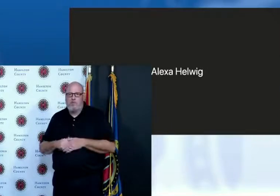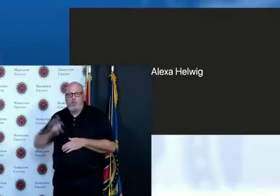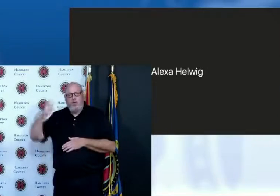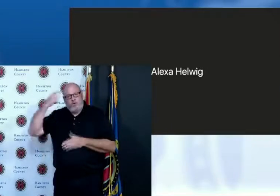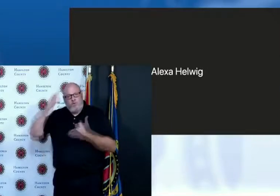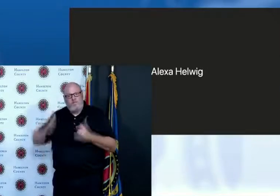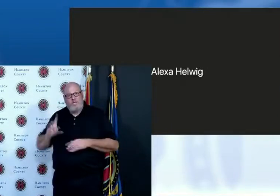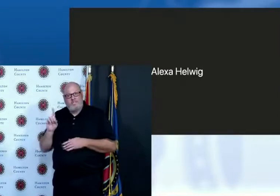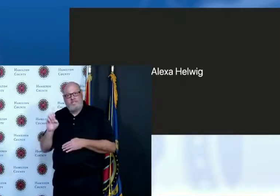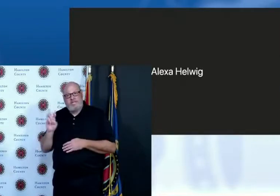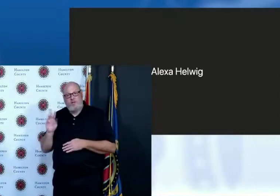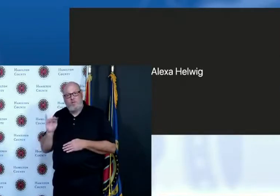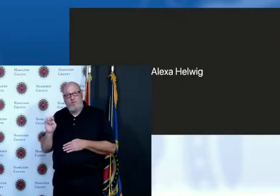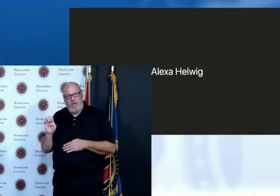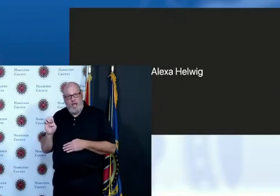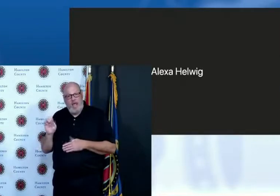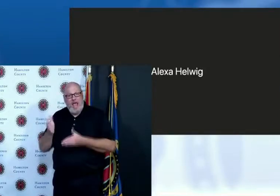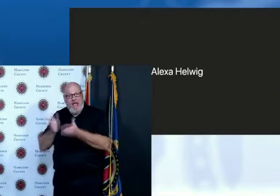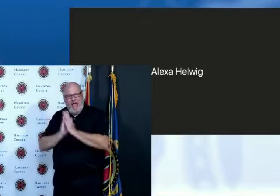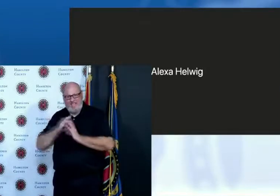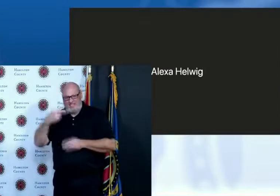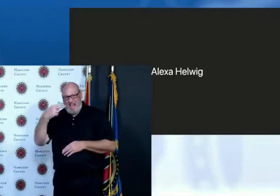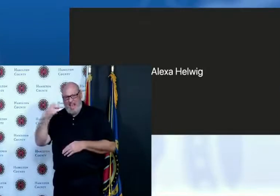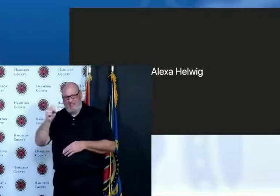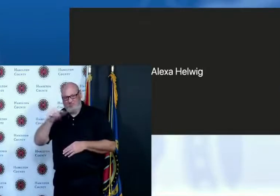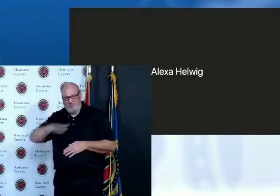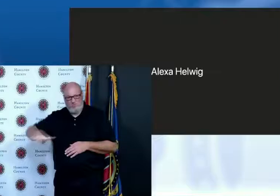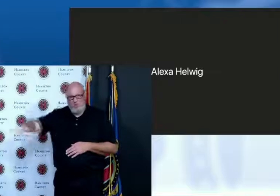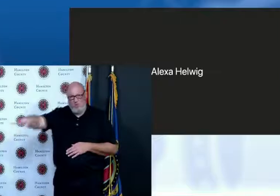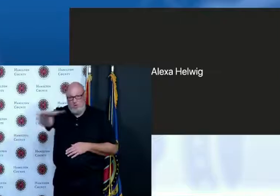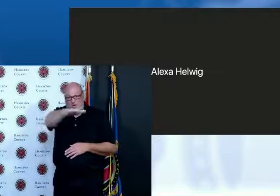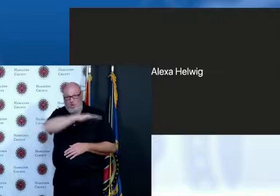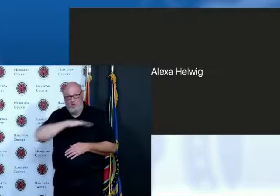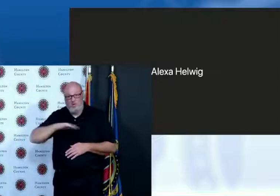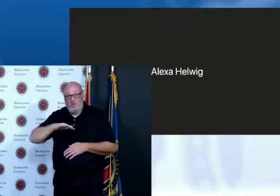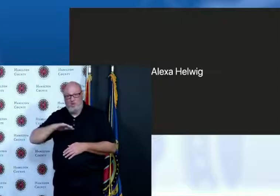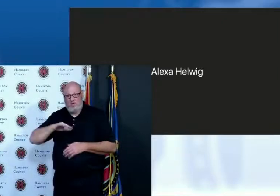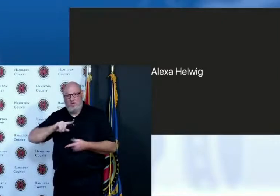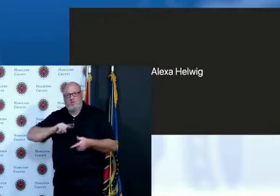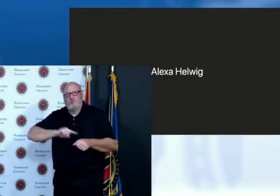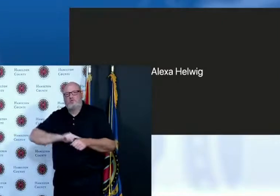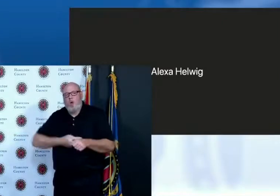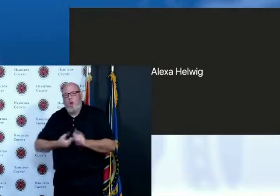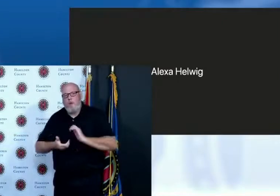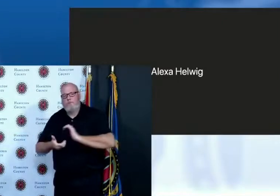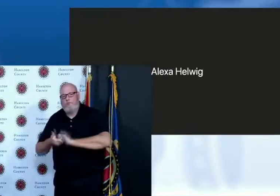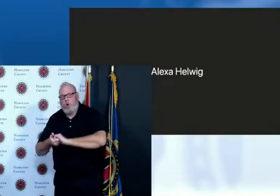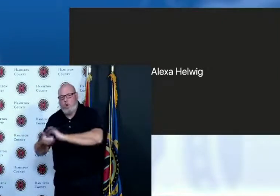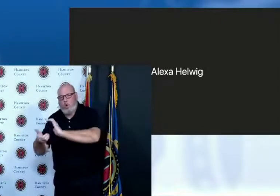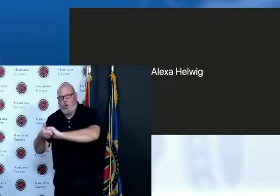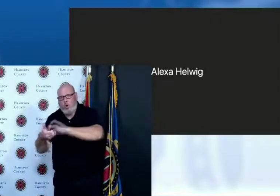start partnering with local health departments or hospitals to begin getting students vaccinated is